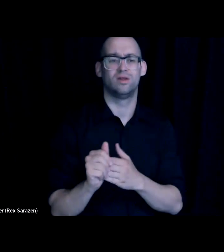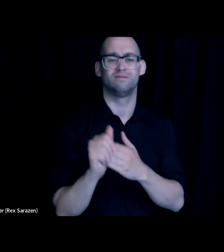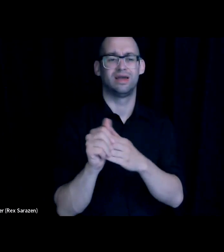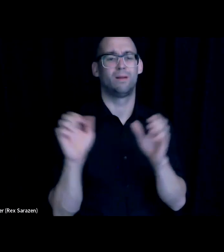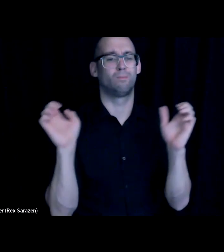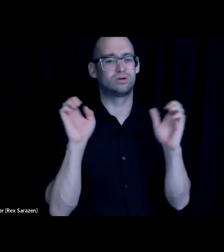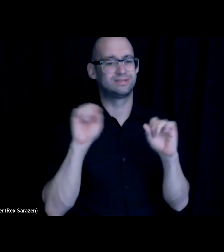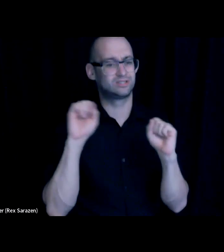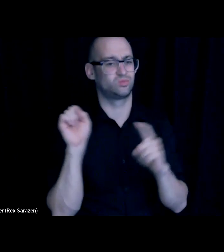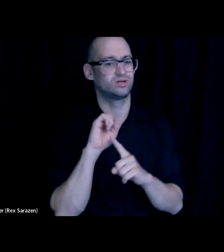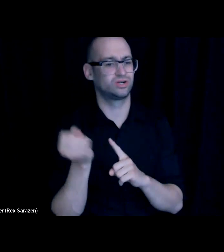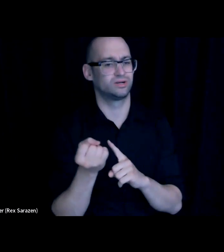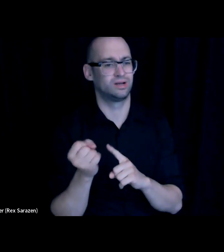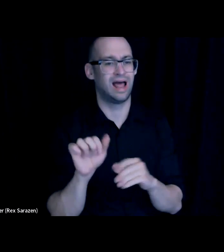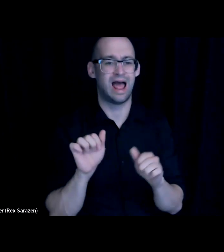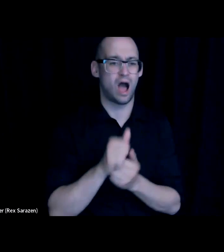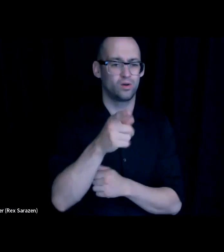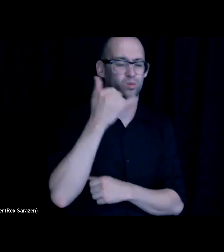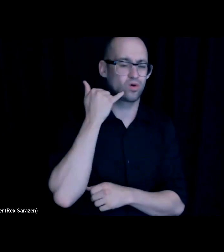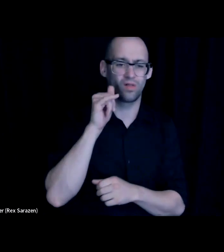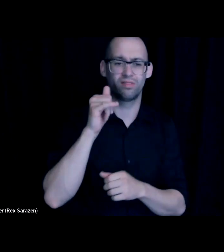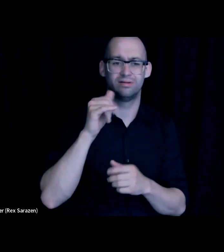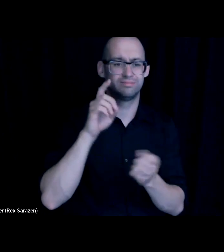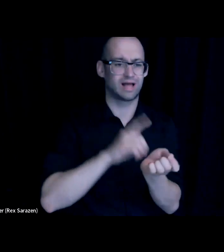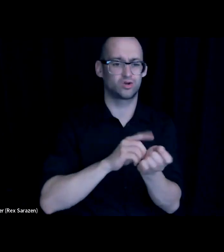or you know how do you call the doctor and make an appointment, and so we want to be